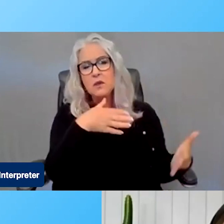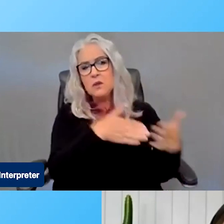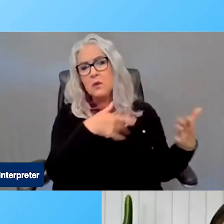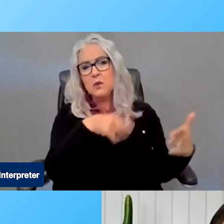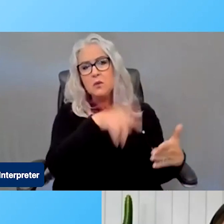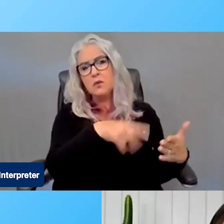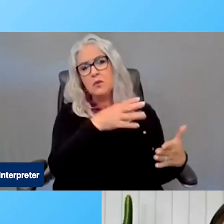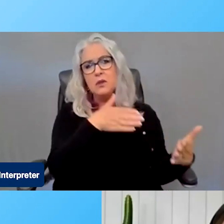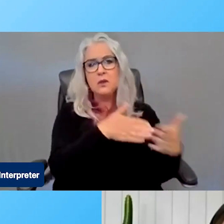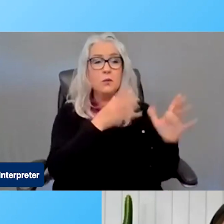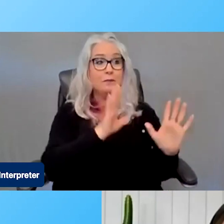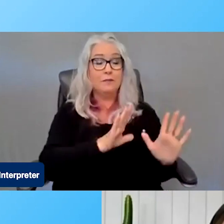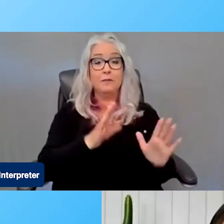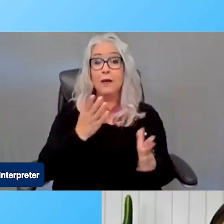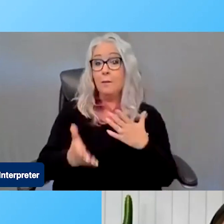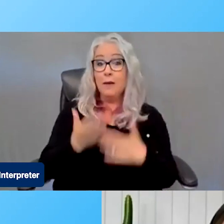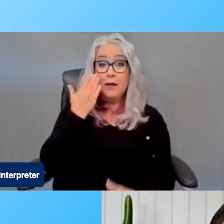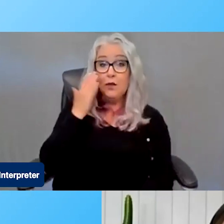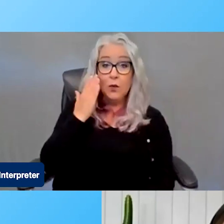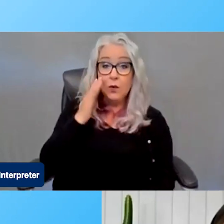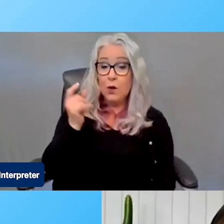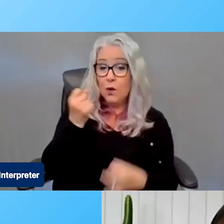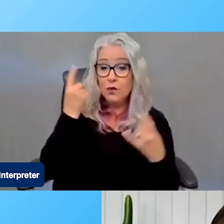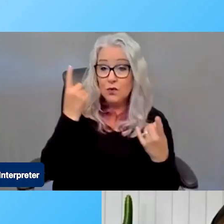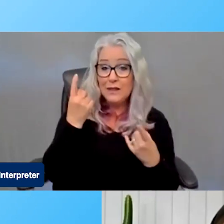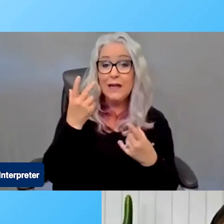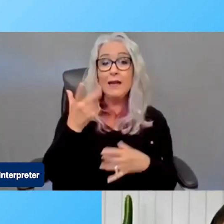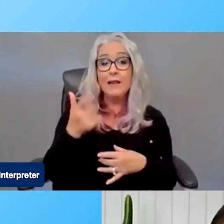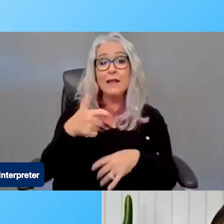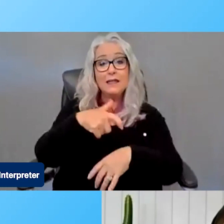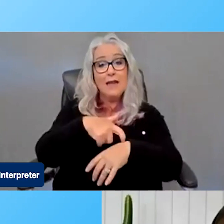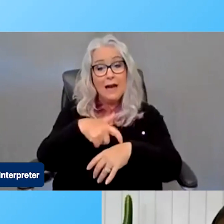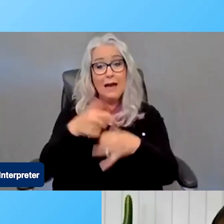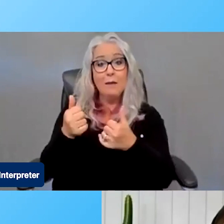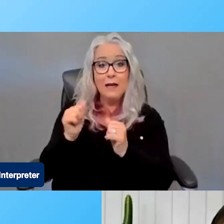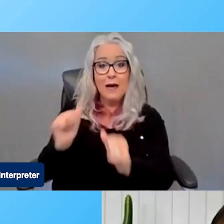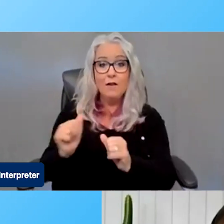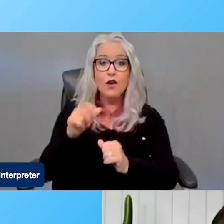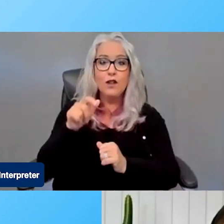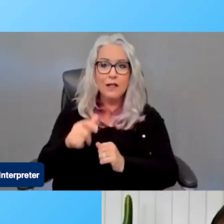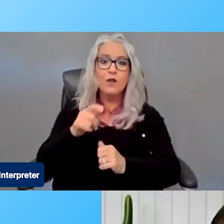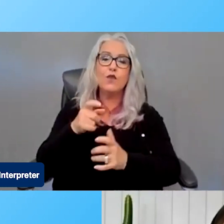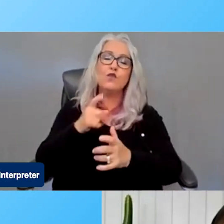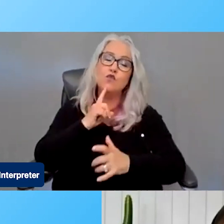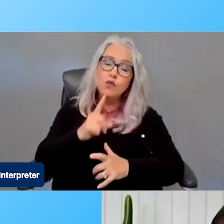Without maybe knowing or acknowledging the time and effort this takes the pros and